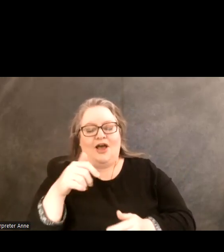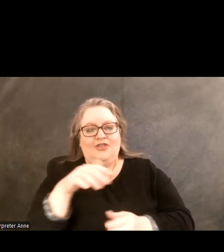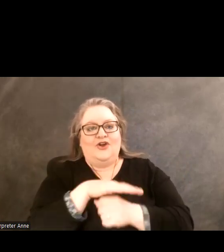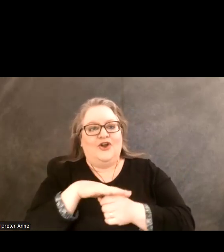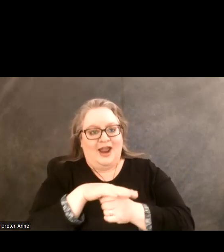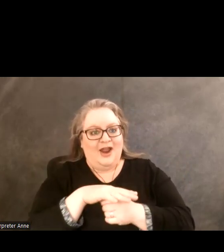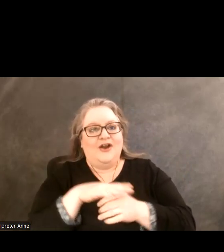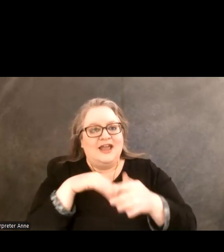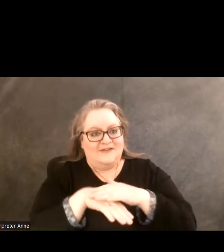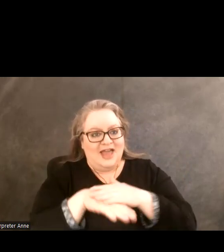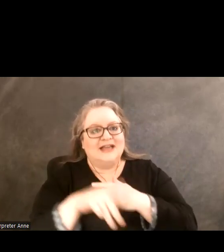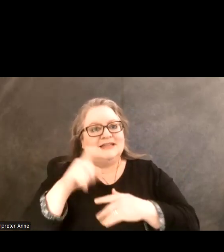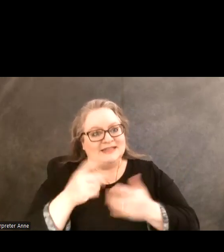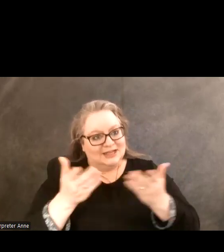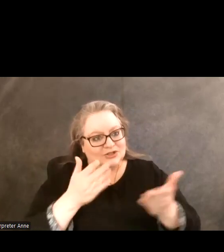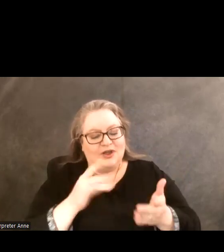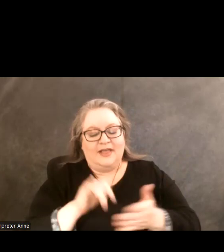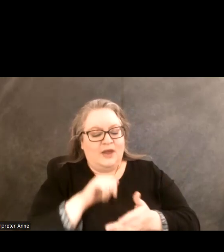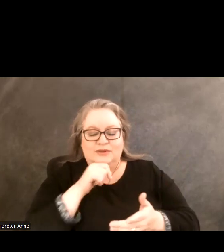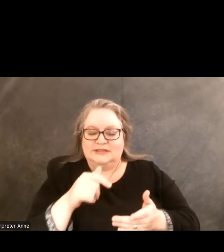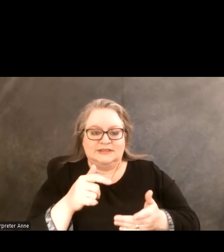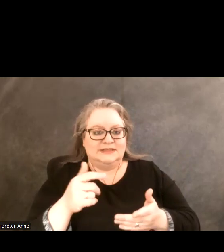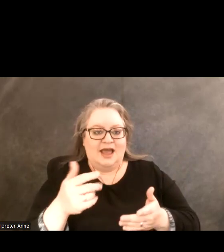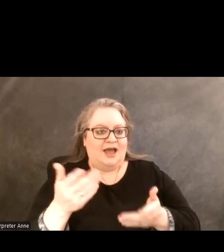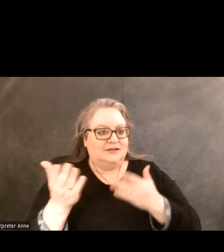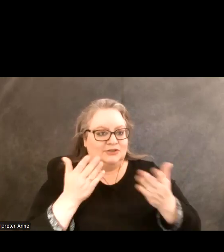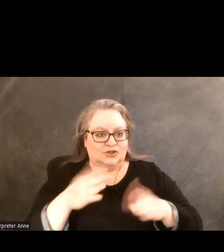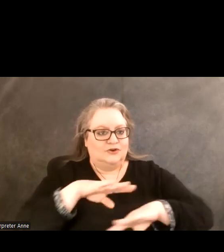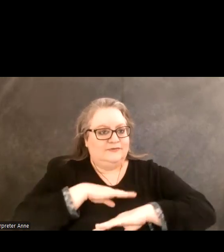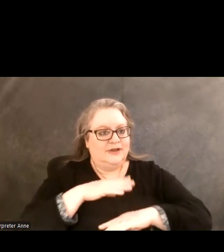serving that was not served by moving to that location.